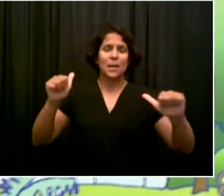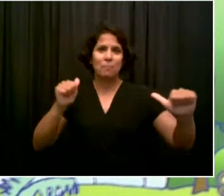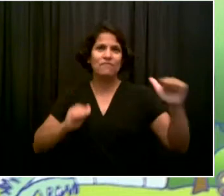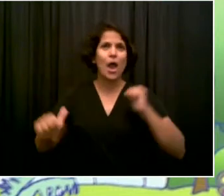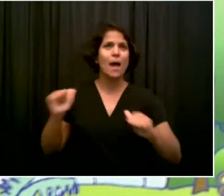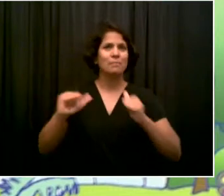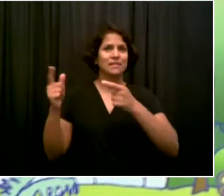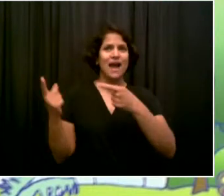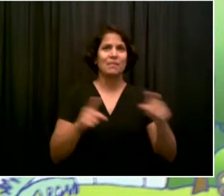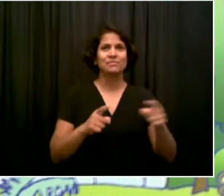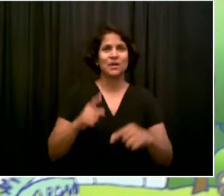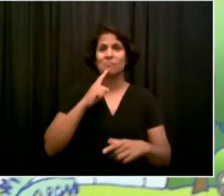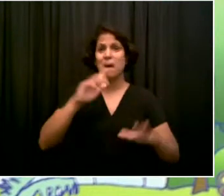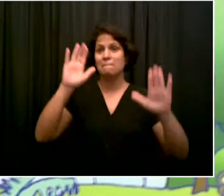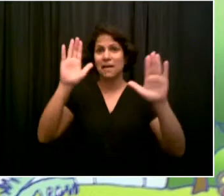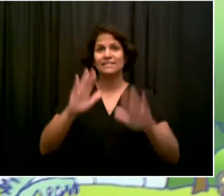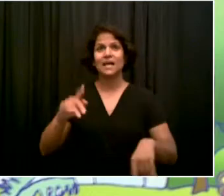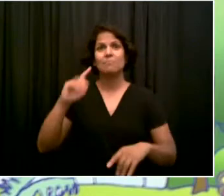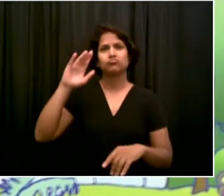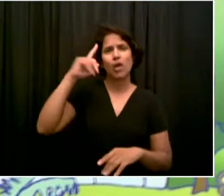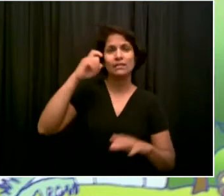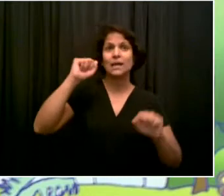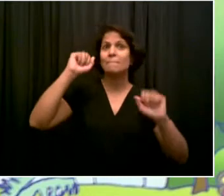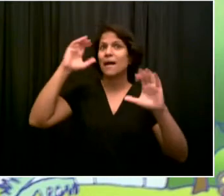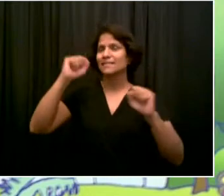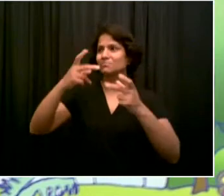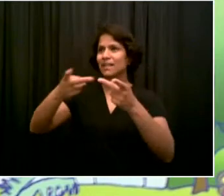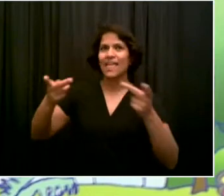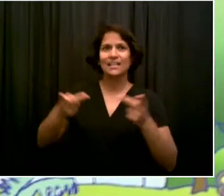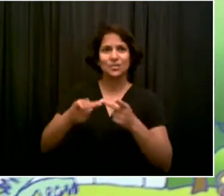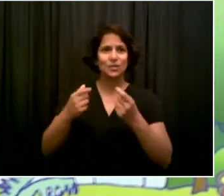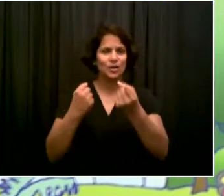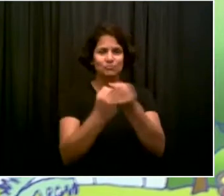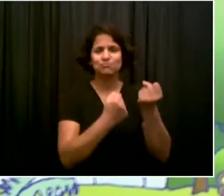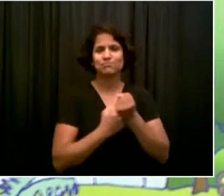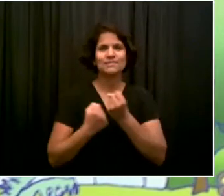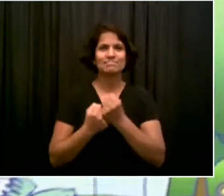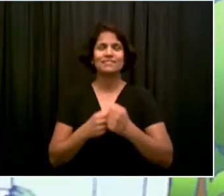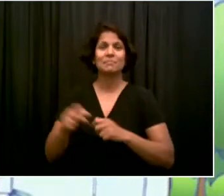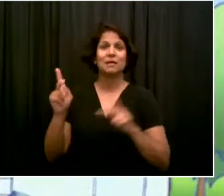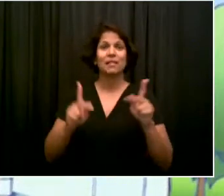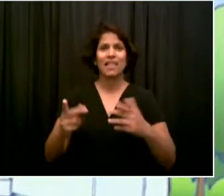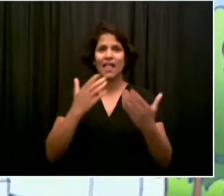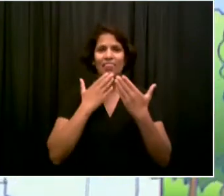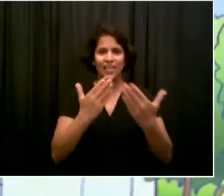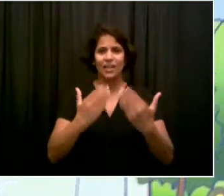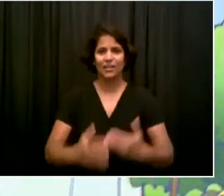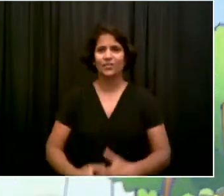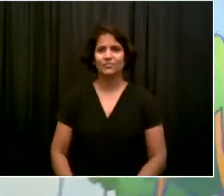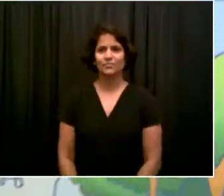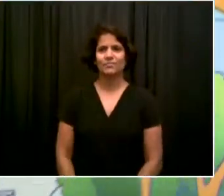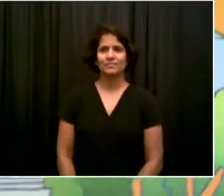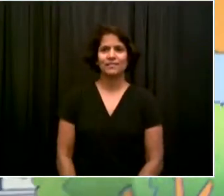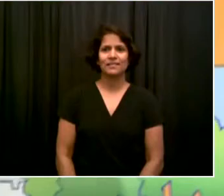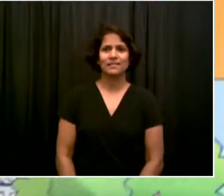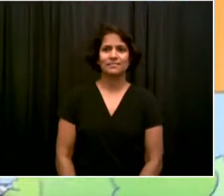ARE LOOKING FORWRDA TO. YOU HEARD ABOUT THE AMAZING CONCERTS COMING UP IN AUGUST.